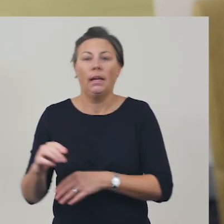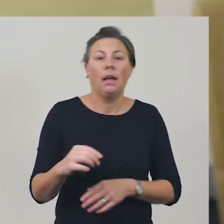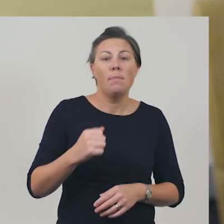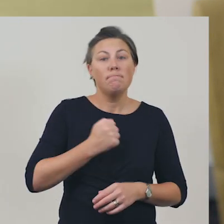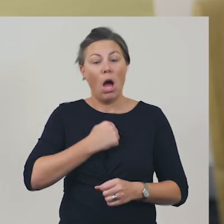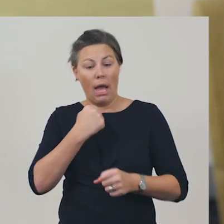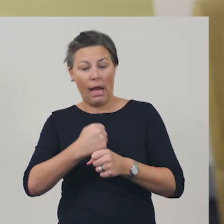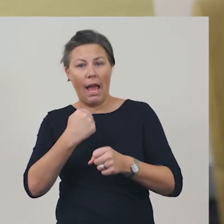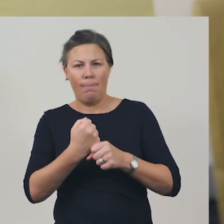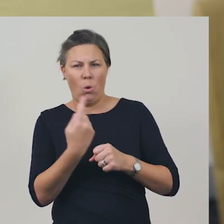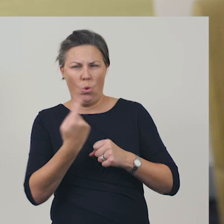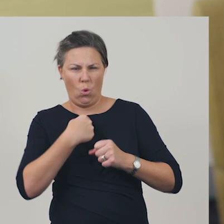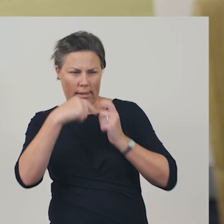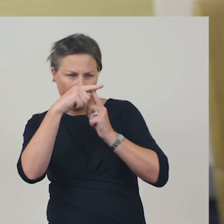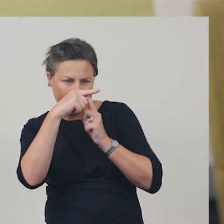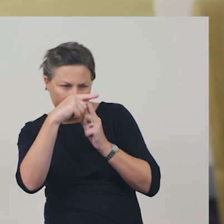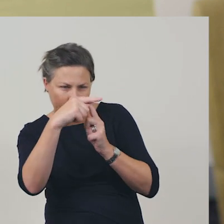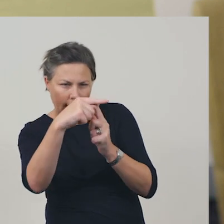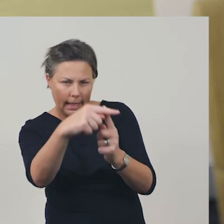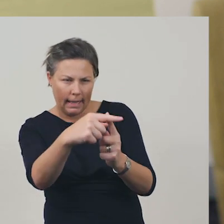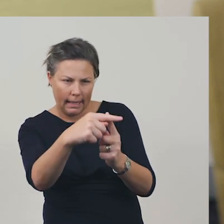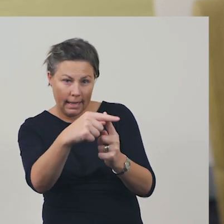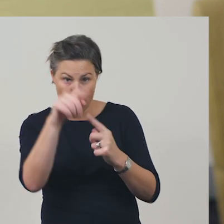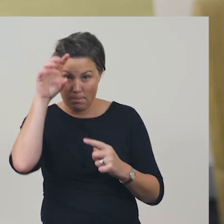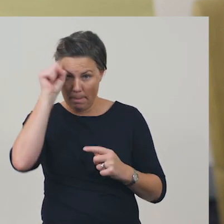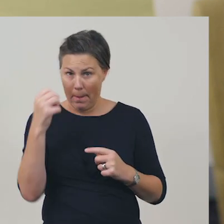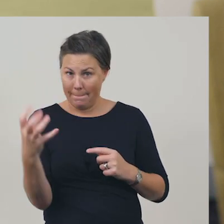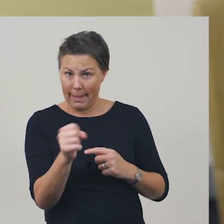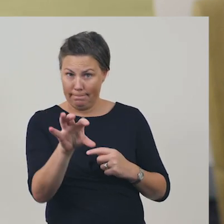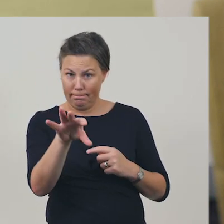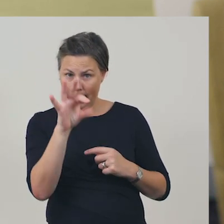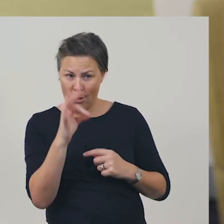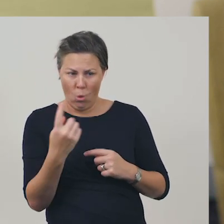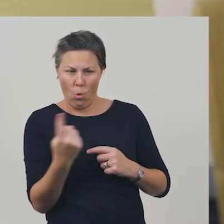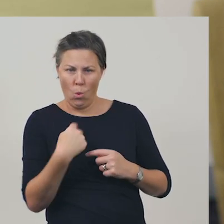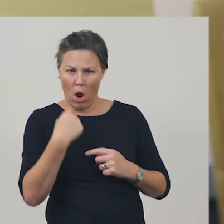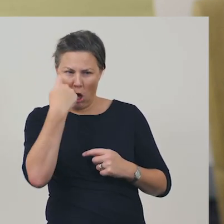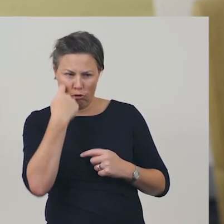Remember advertisers market products to a particular group, or groups, of people.